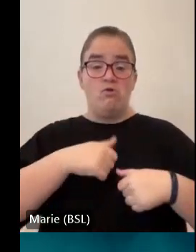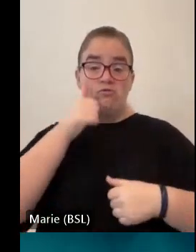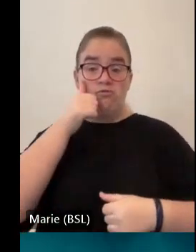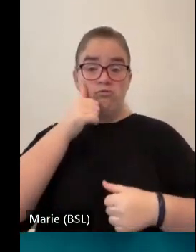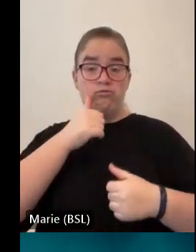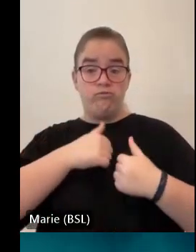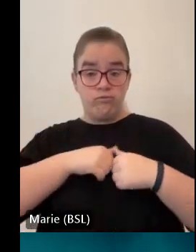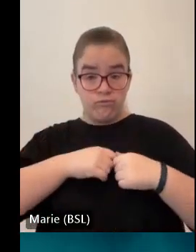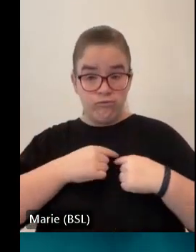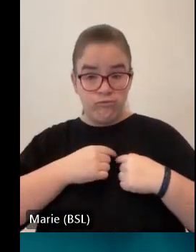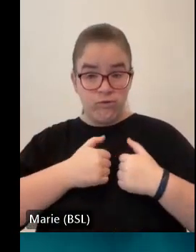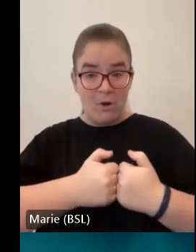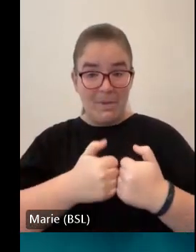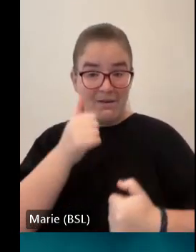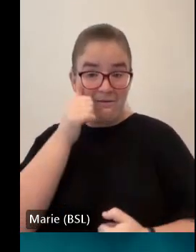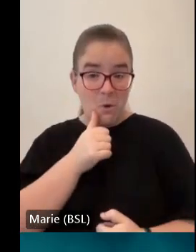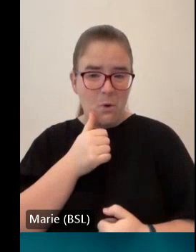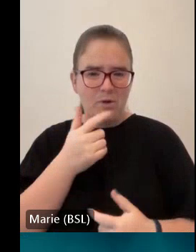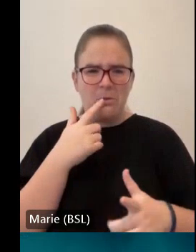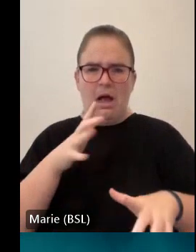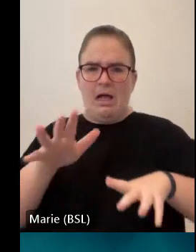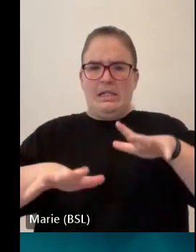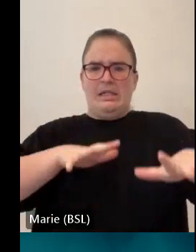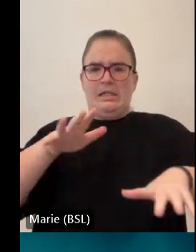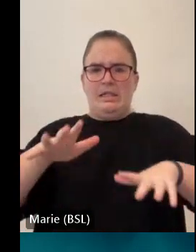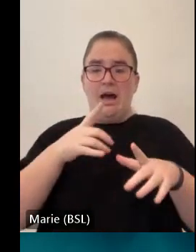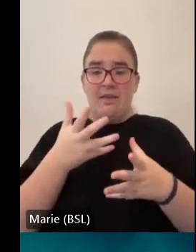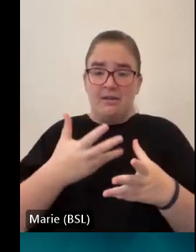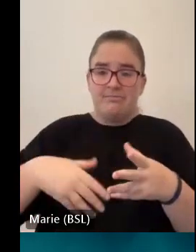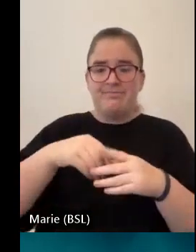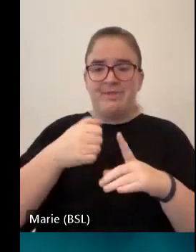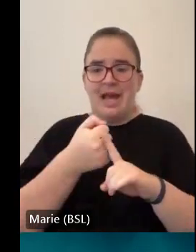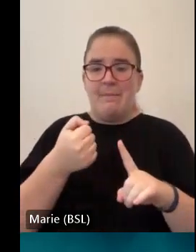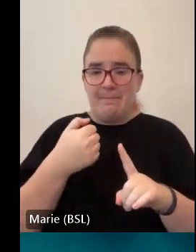romance forward are quite staggering and they really are a huge part of the impact.